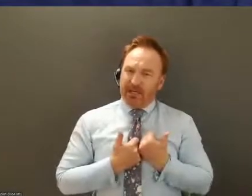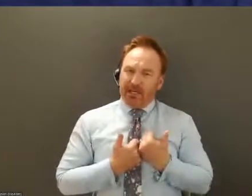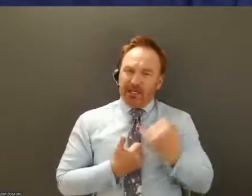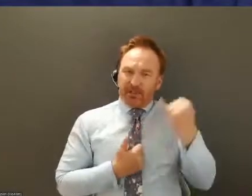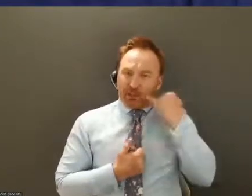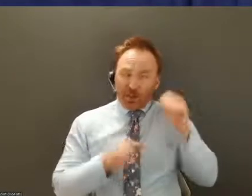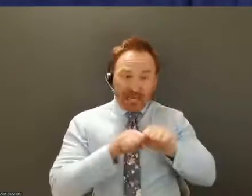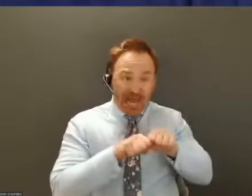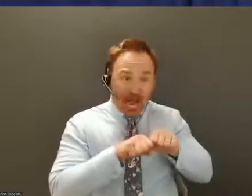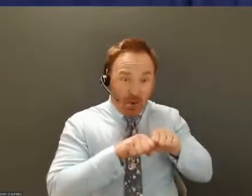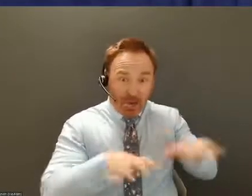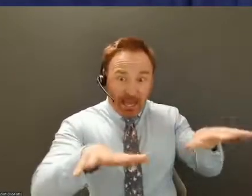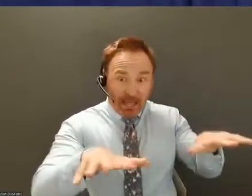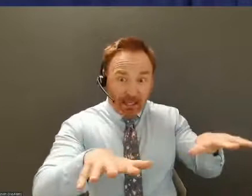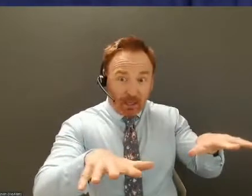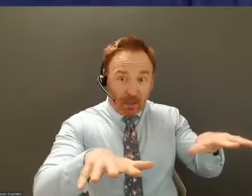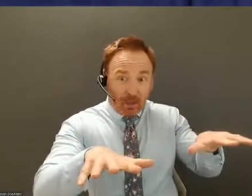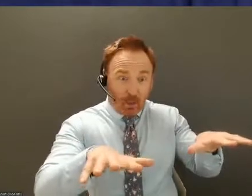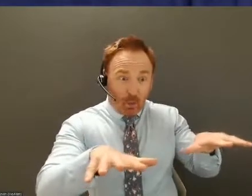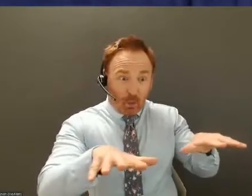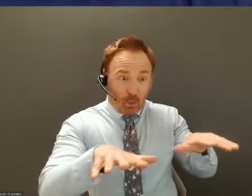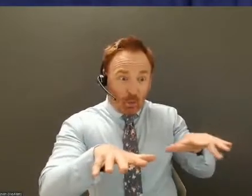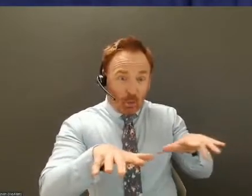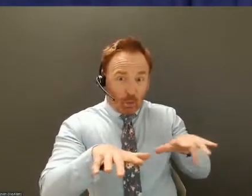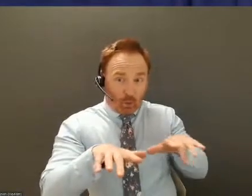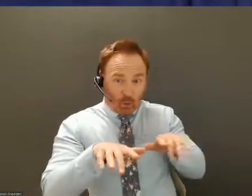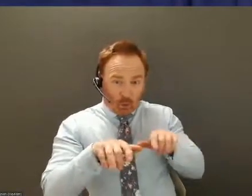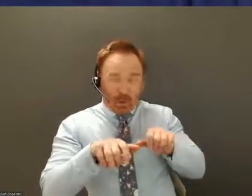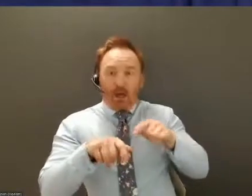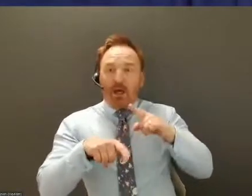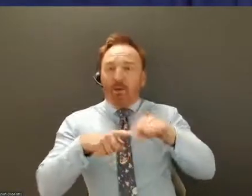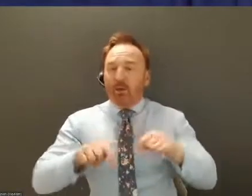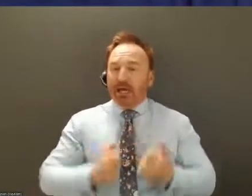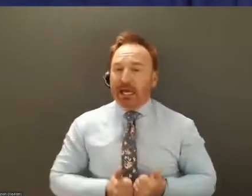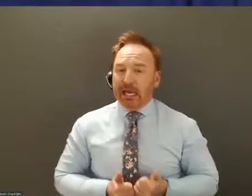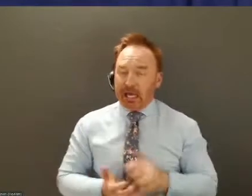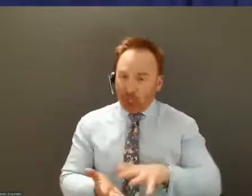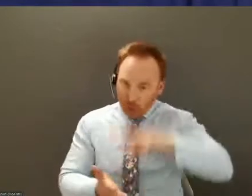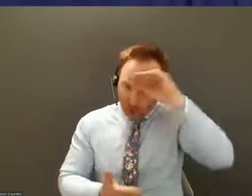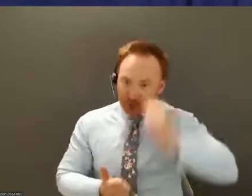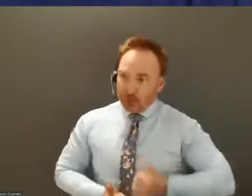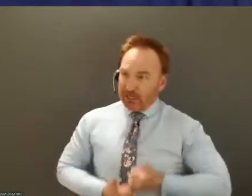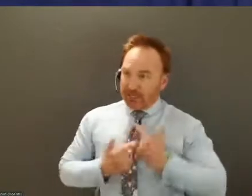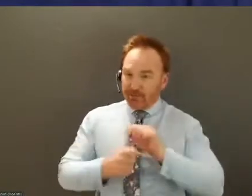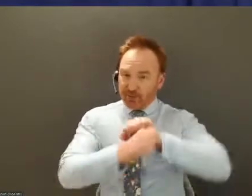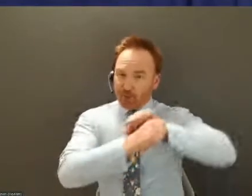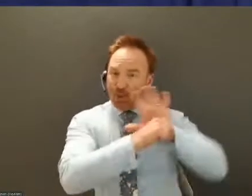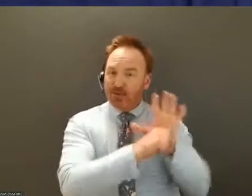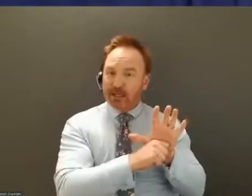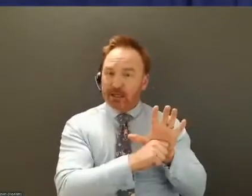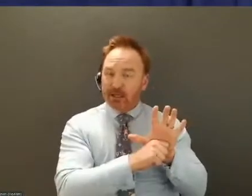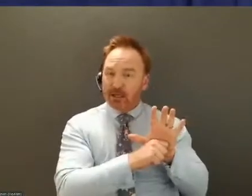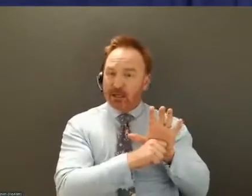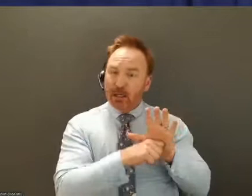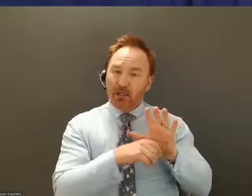simple steps. Get vaccinated.